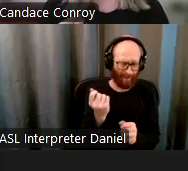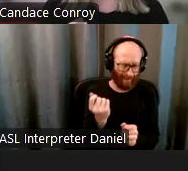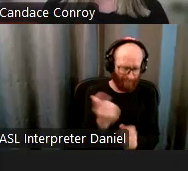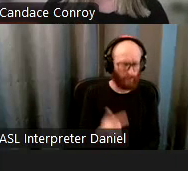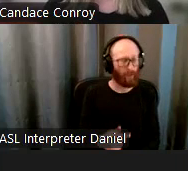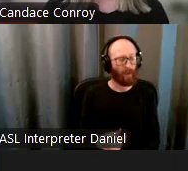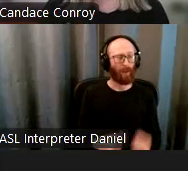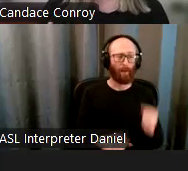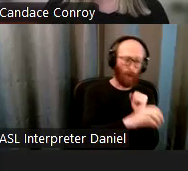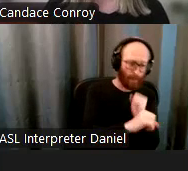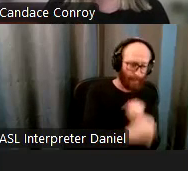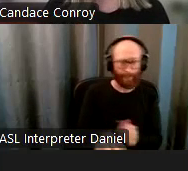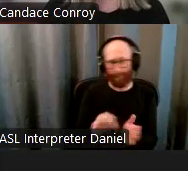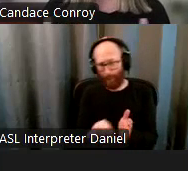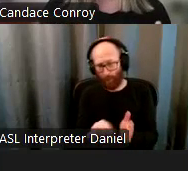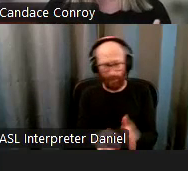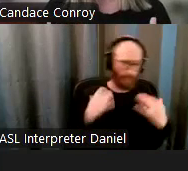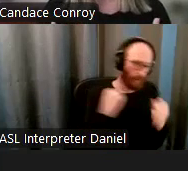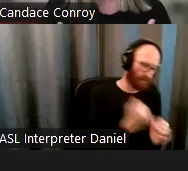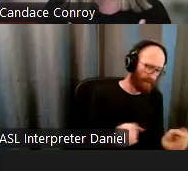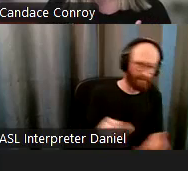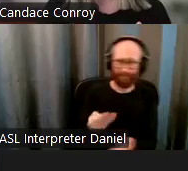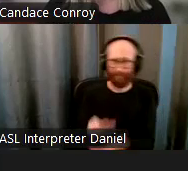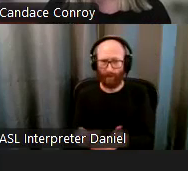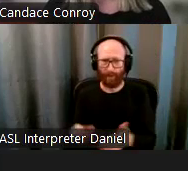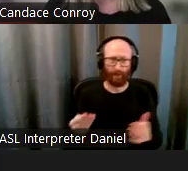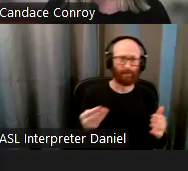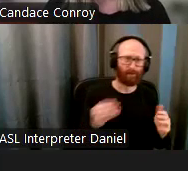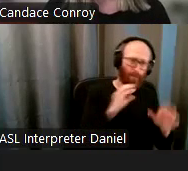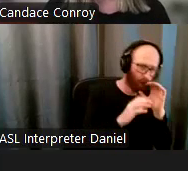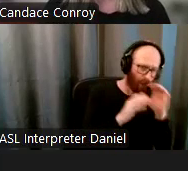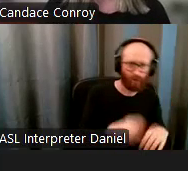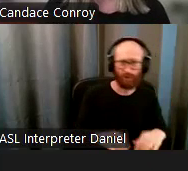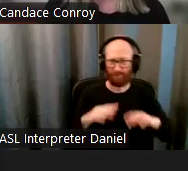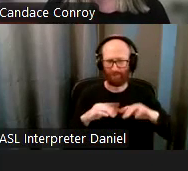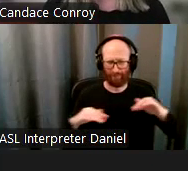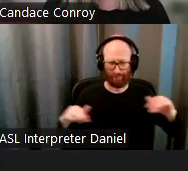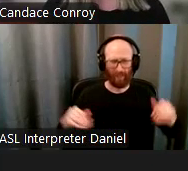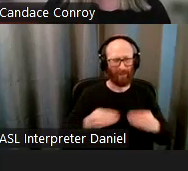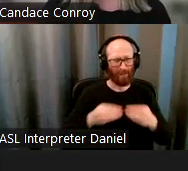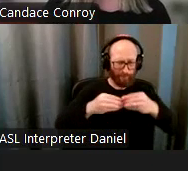health and safety, finance - I mean, you name it, the range of careers that are available to